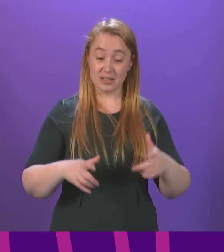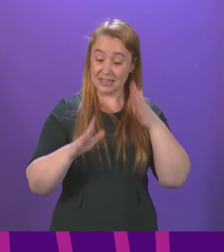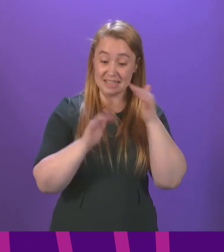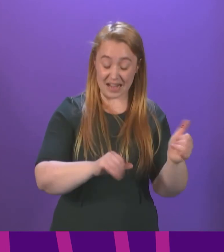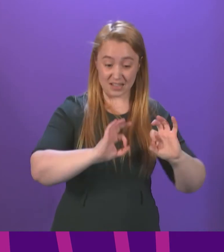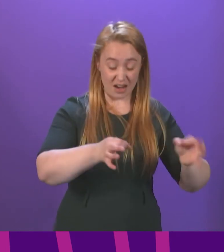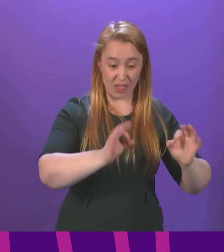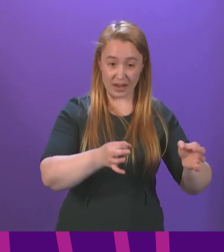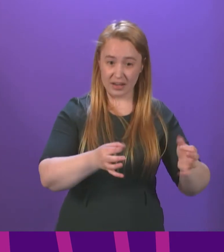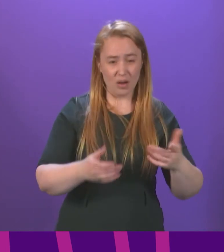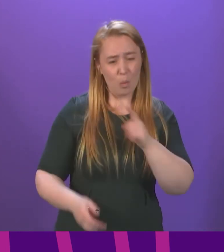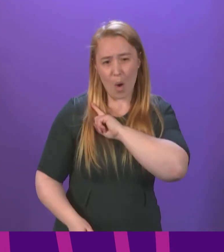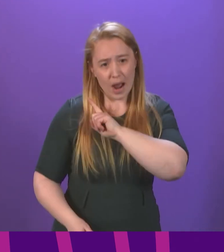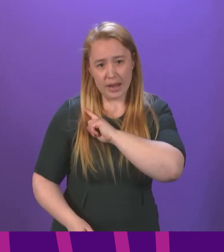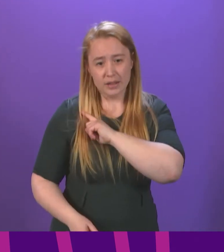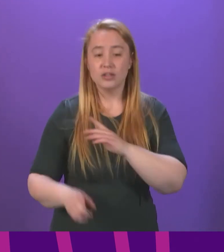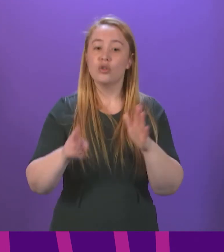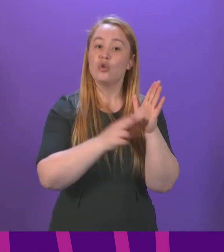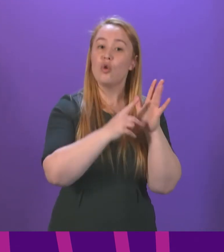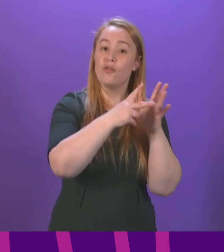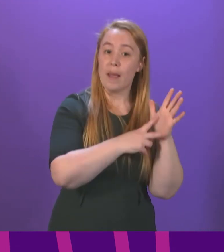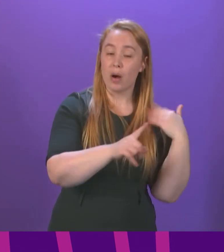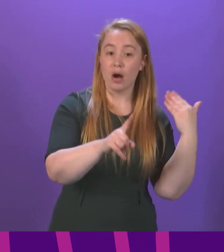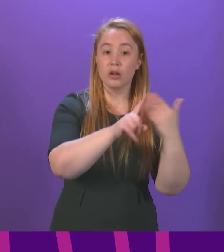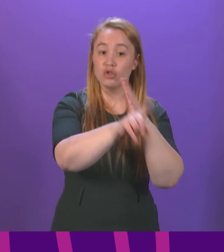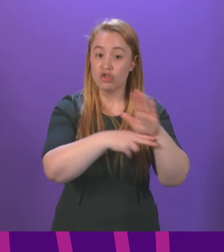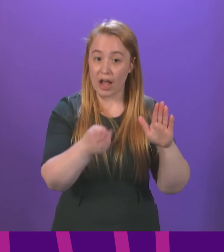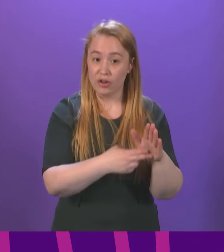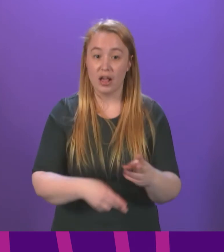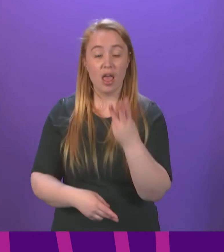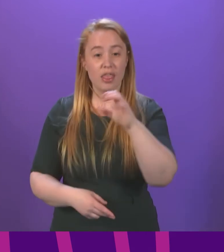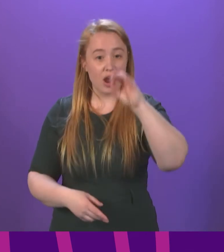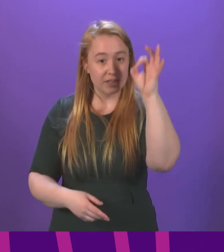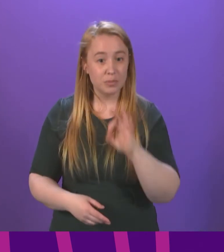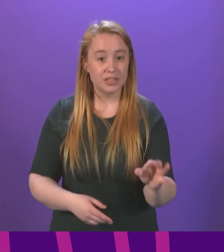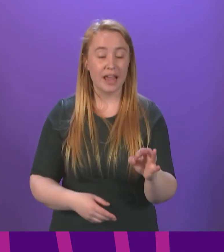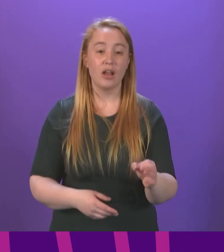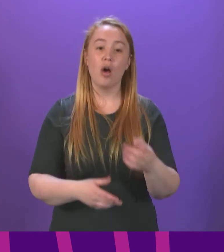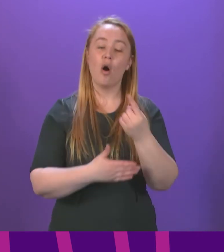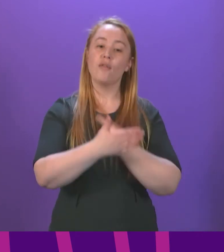Finally, from November to January, only 30 per cent of self-isolation support grant applications